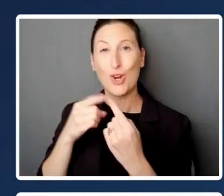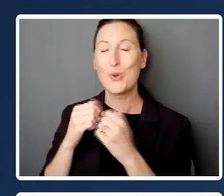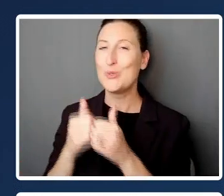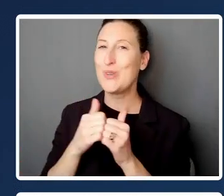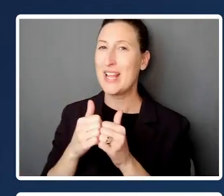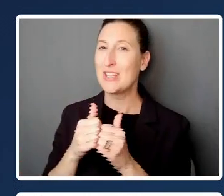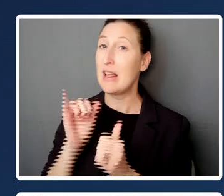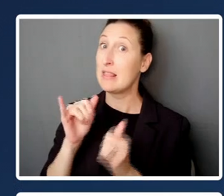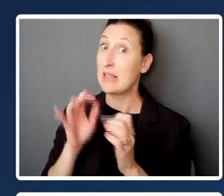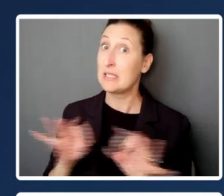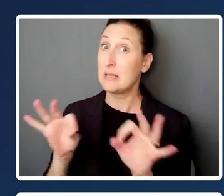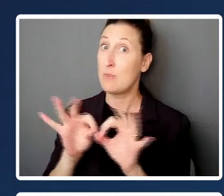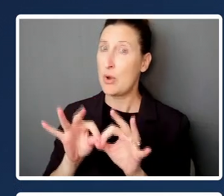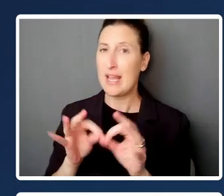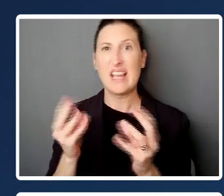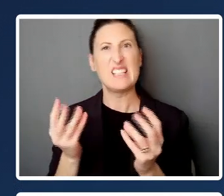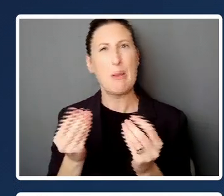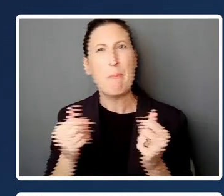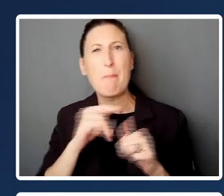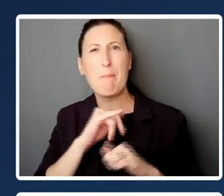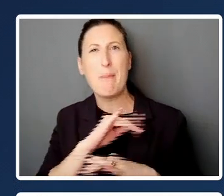right? It's messy, but it's also beautiful .